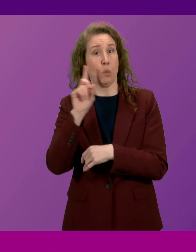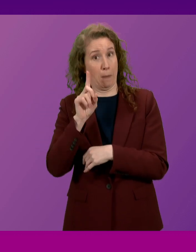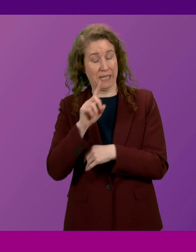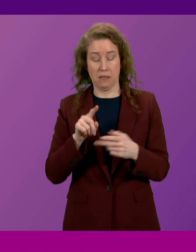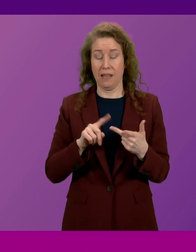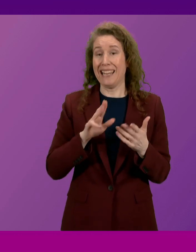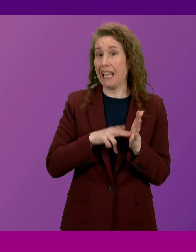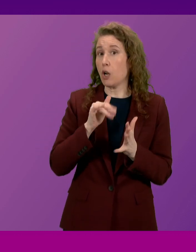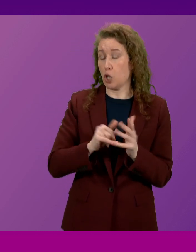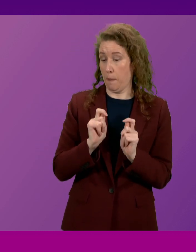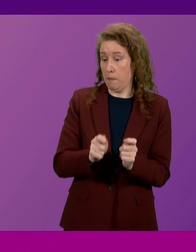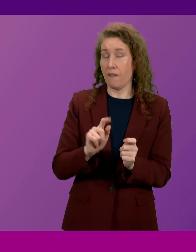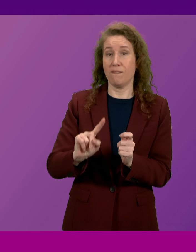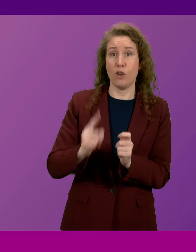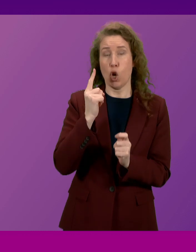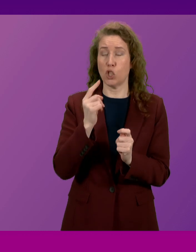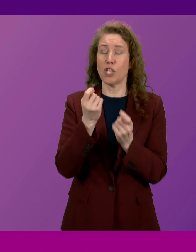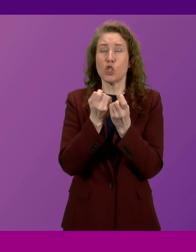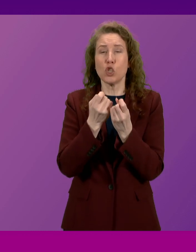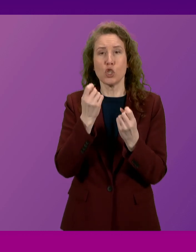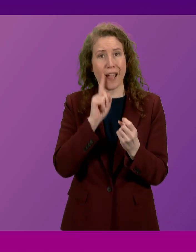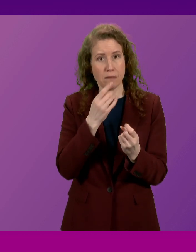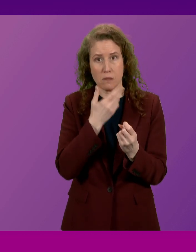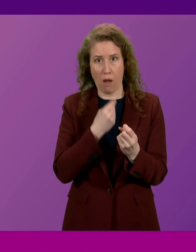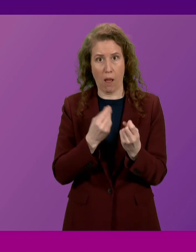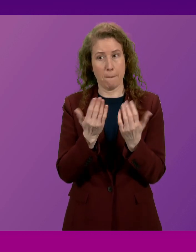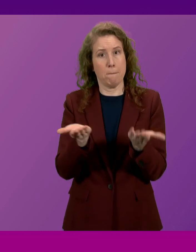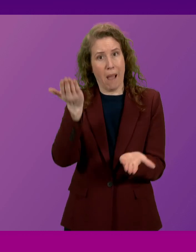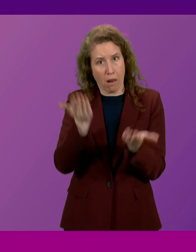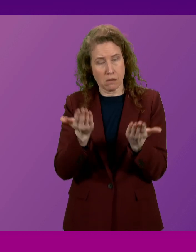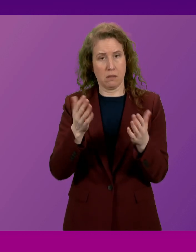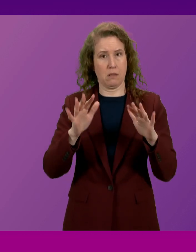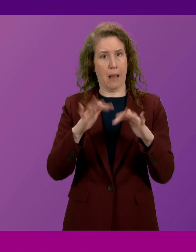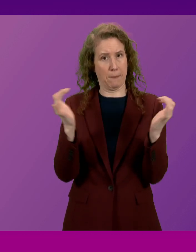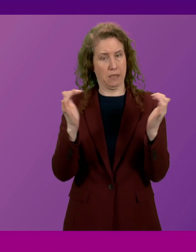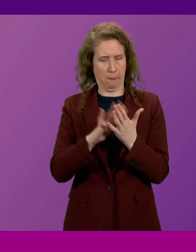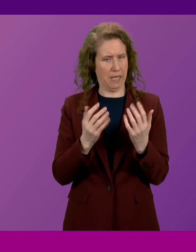first-ever gender-balanced Cabinet. One of the other things that she did that I think